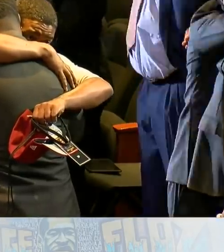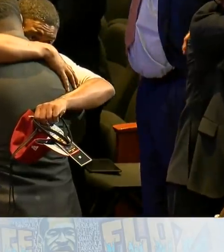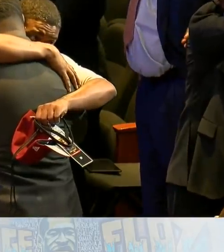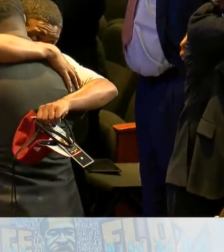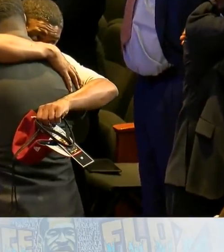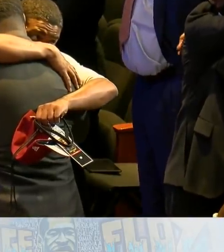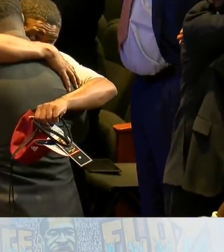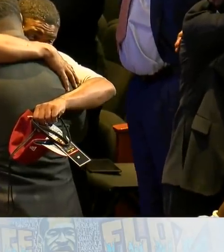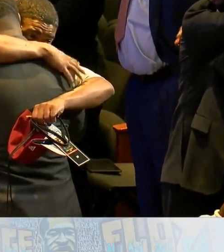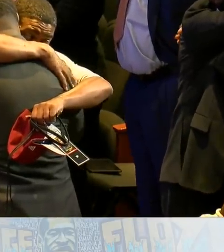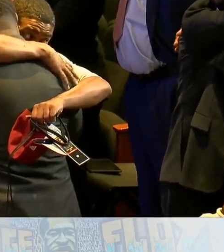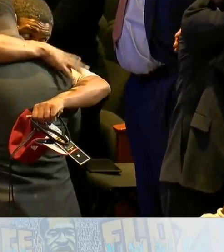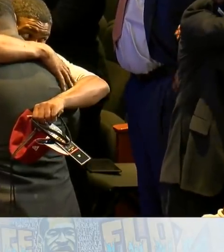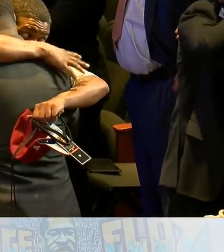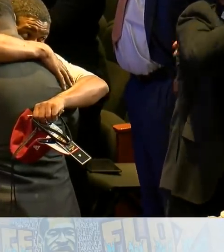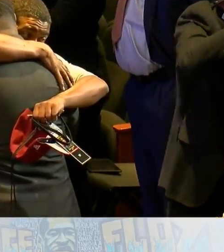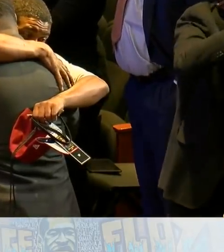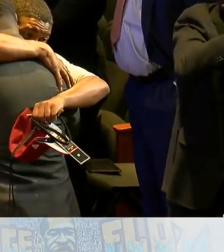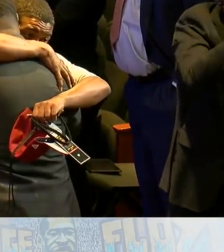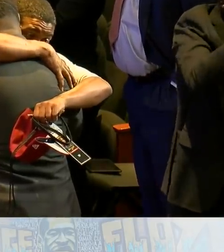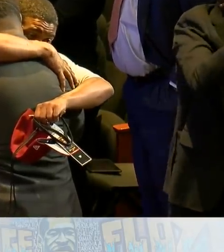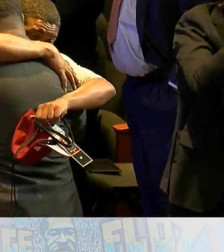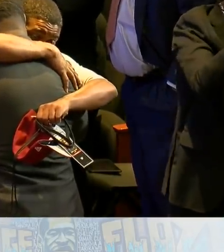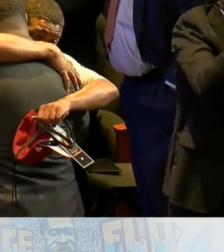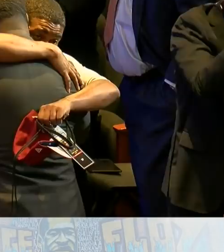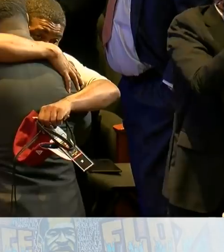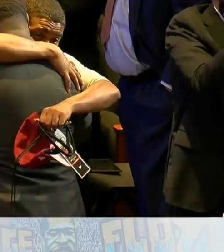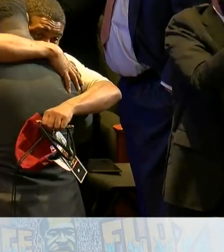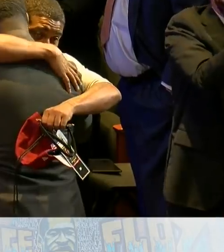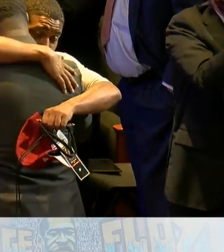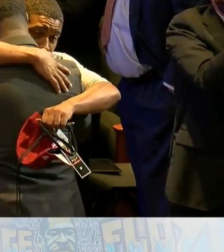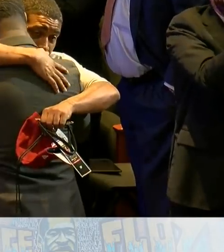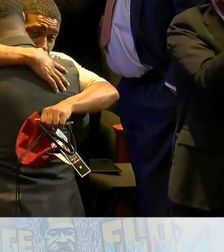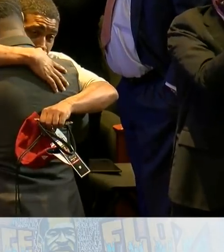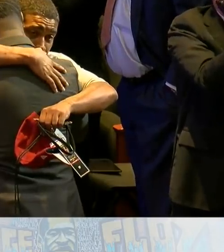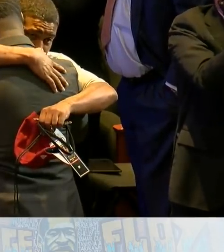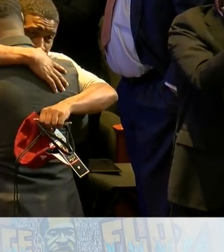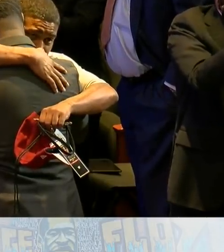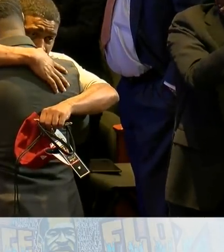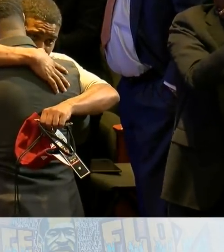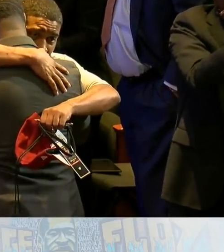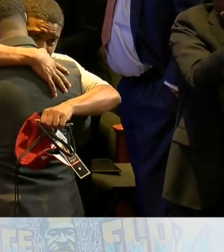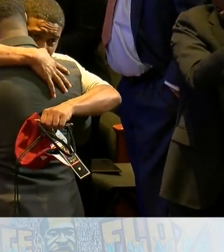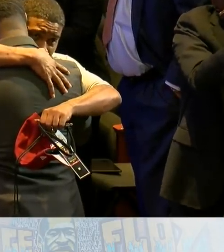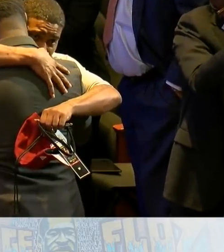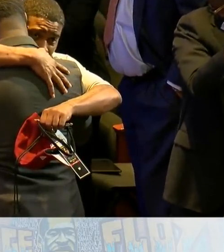RUN THIS RACE. SPEAK TO US AS WE LIFT OUR VOICE. USE OUR HAND SO THAT THEY DO